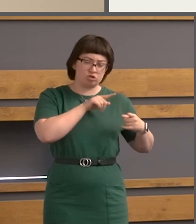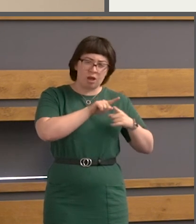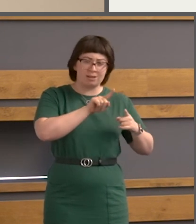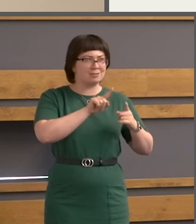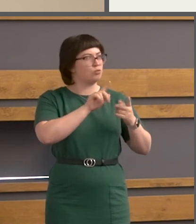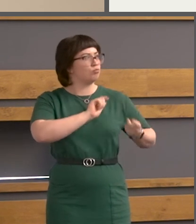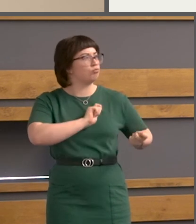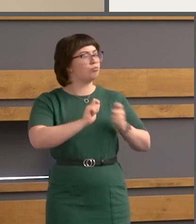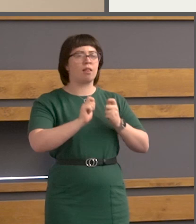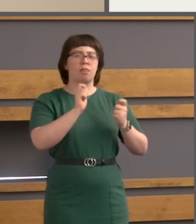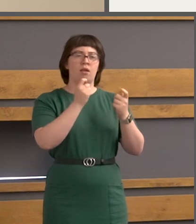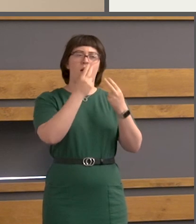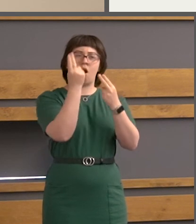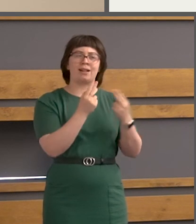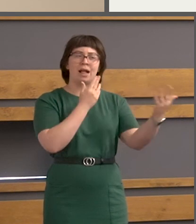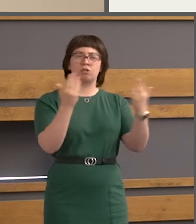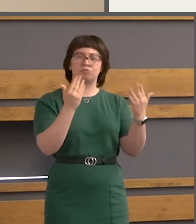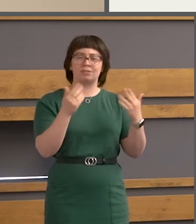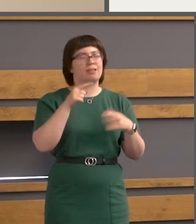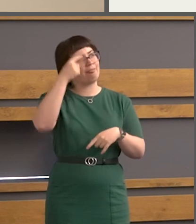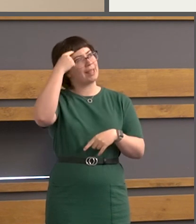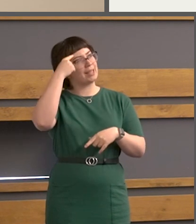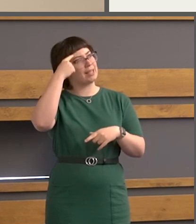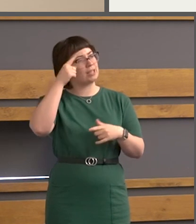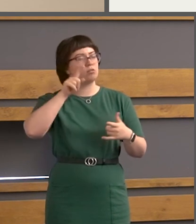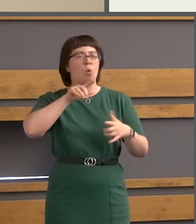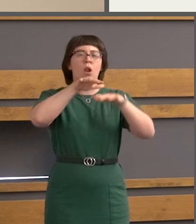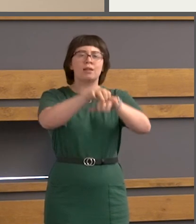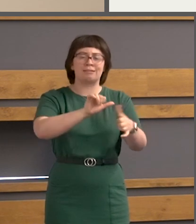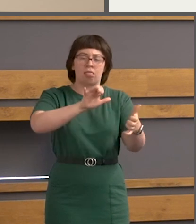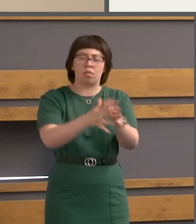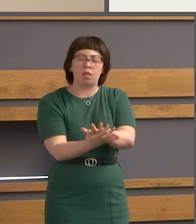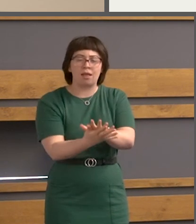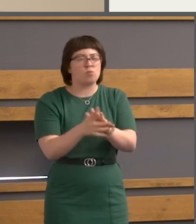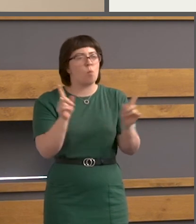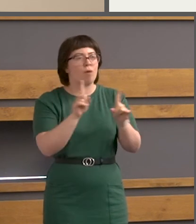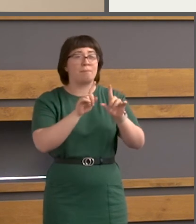have been about when thinking about decolonizing a story are these big global networks.